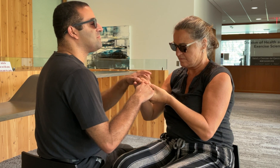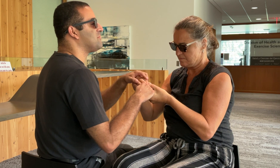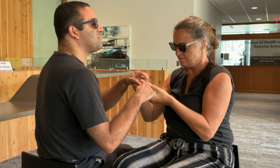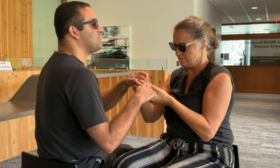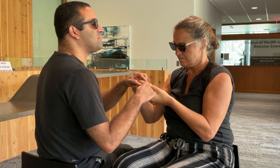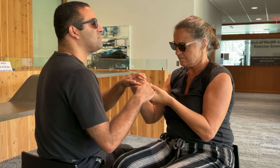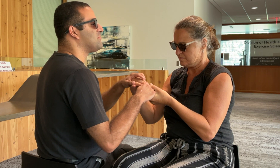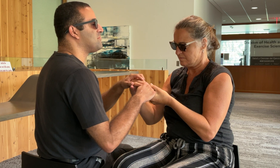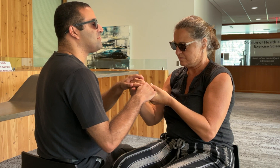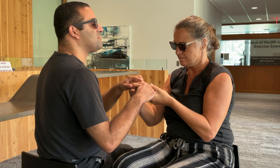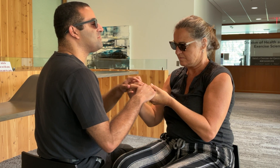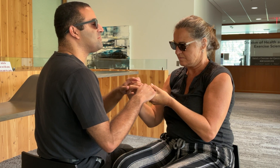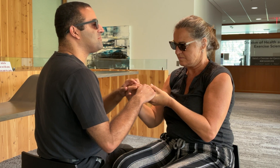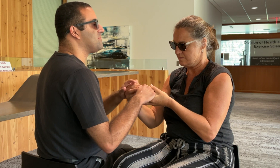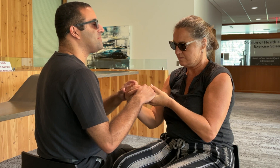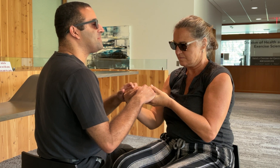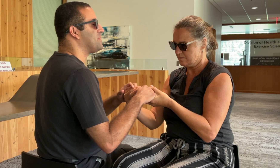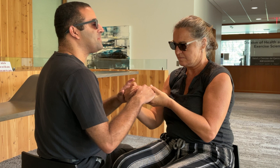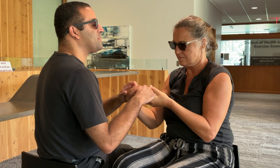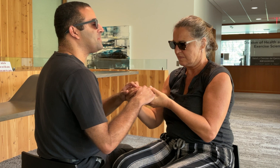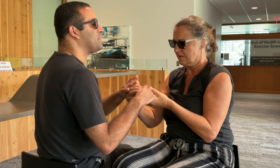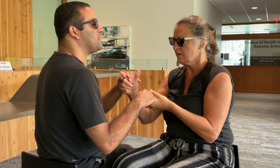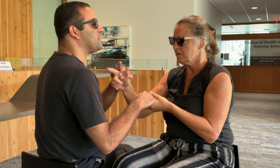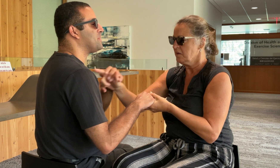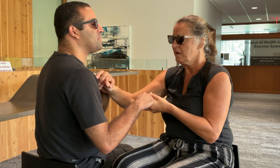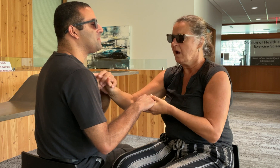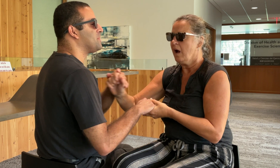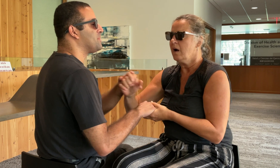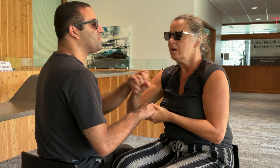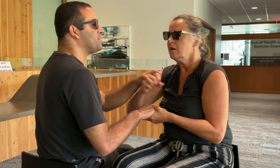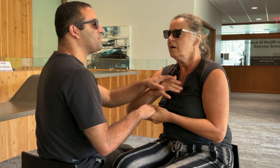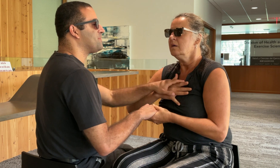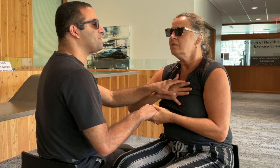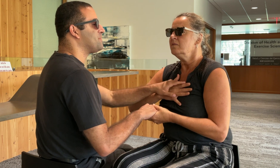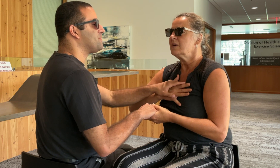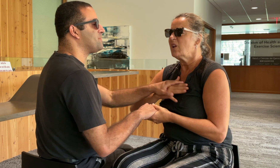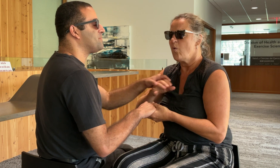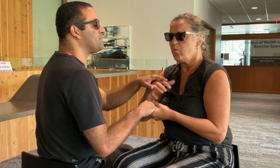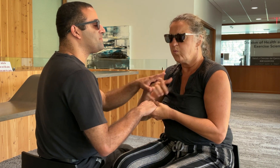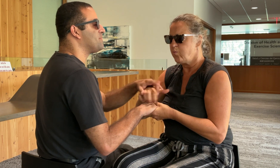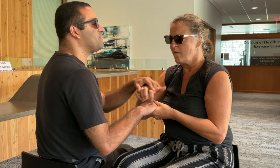by randomly tapping my H1 fingers across the back of the H2.